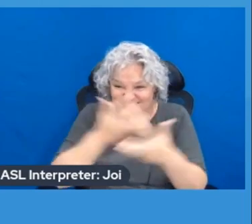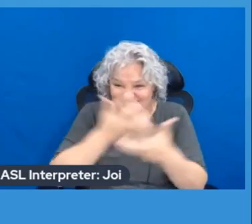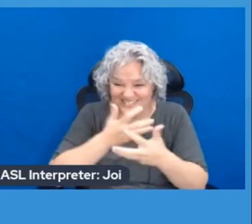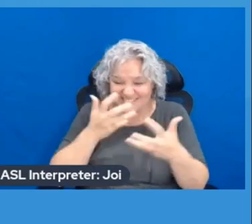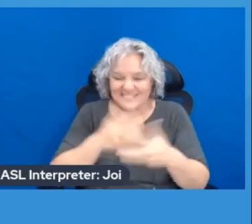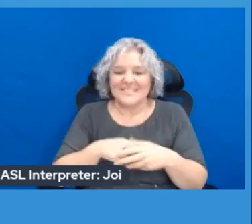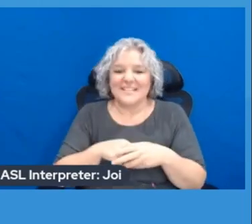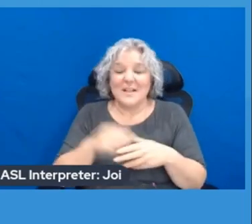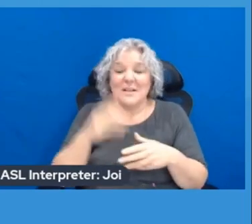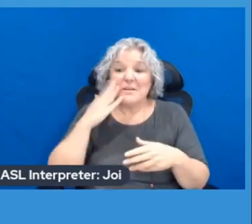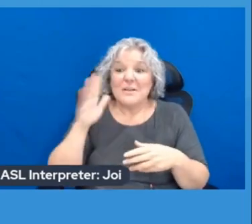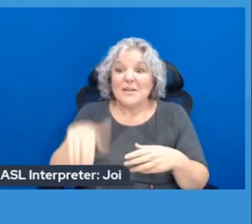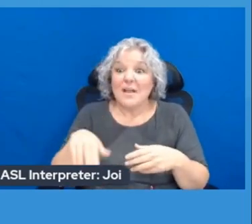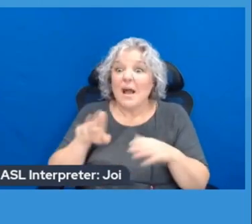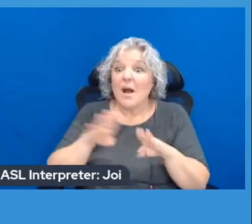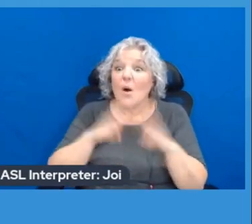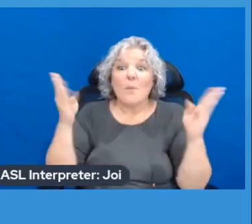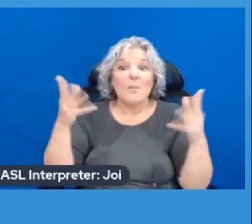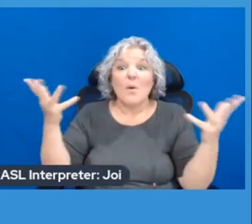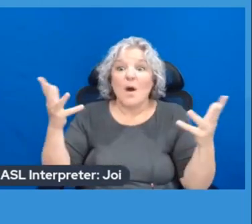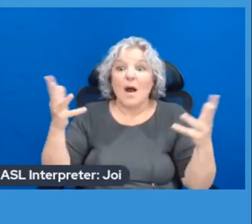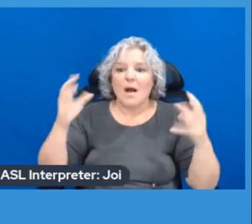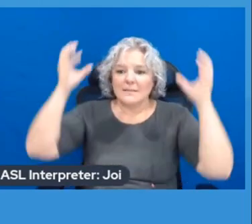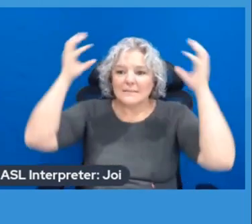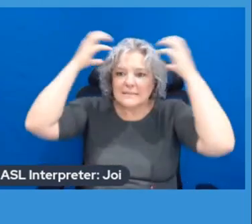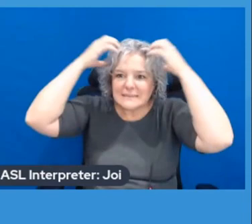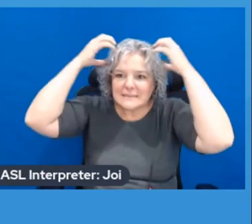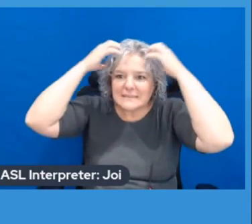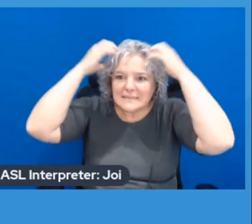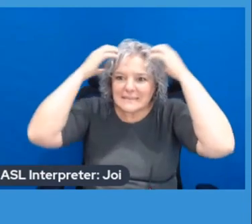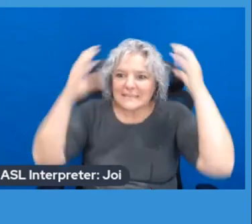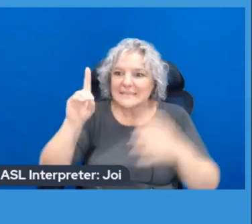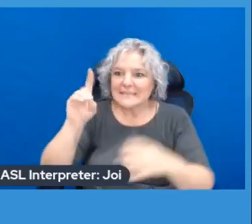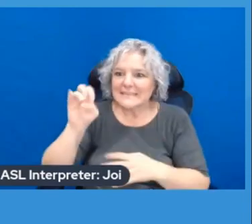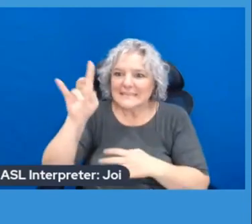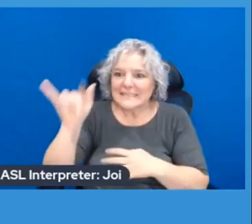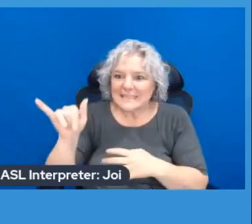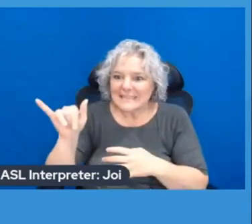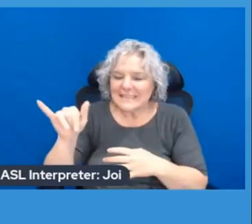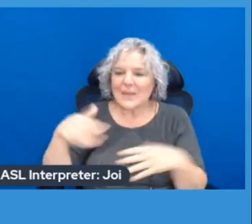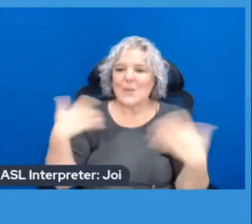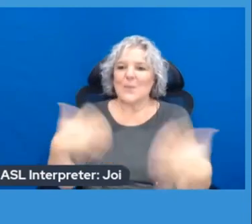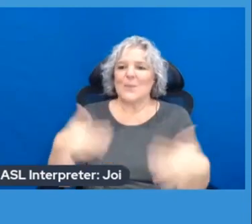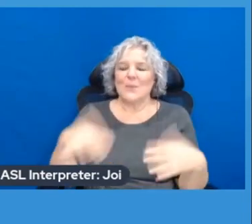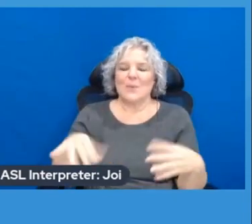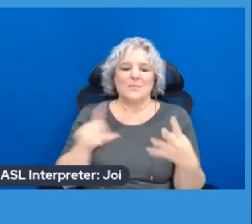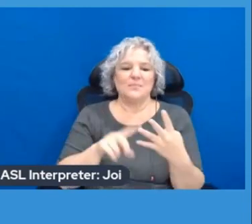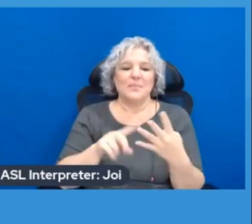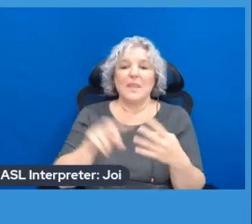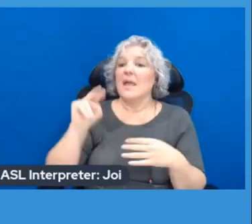Disney World opened. They're celebrating their 50th anniversary too. National Public Radio began.